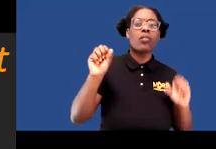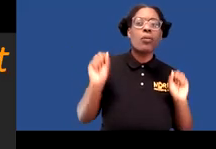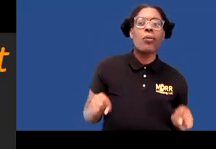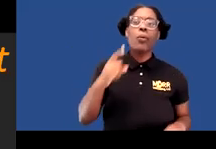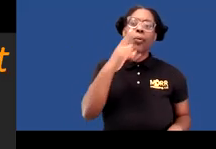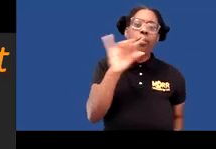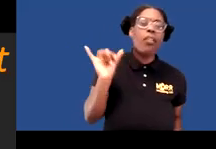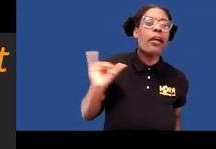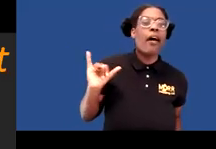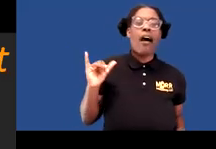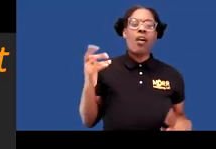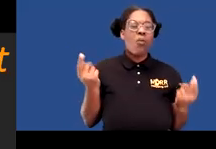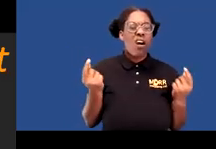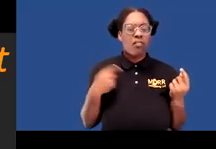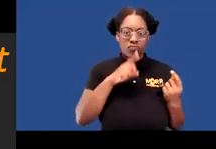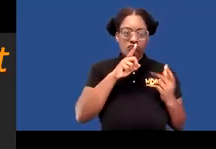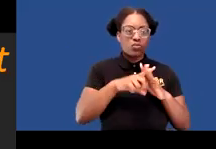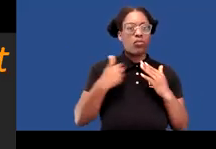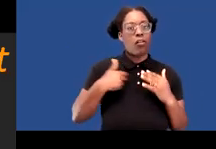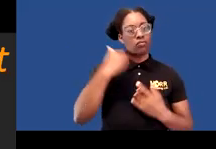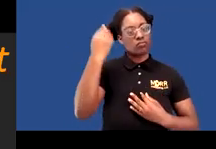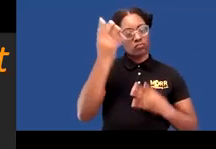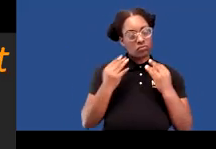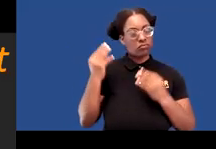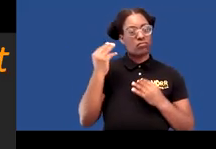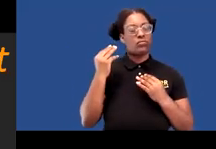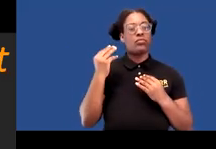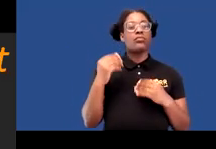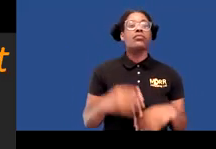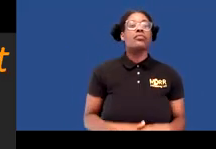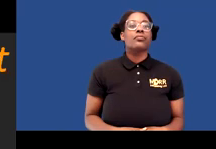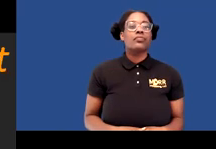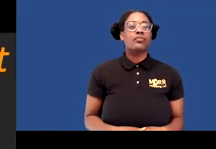And then we consider: well, what are some actions that we can implement?